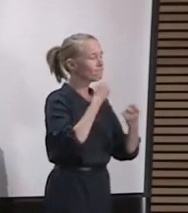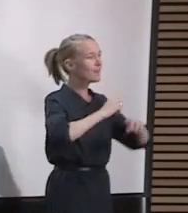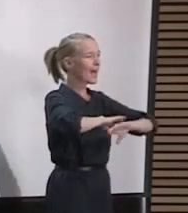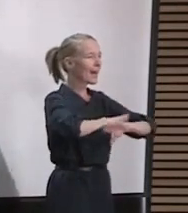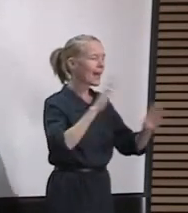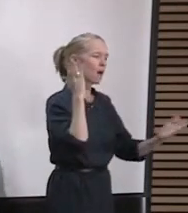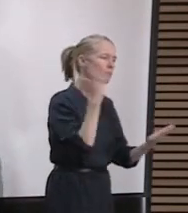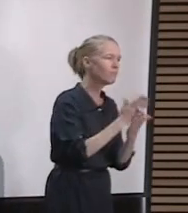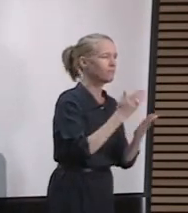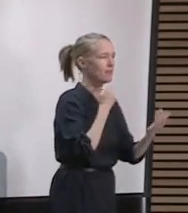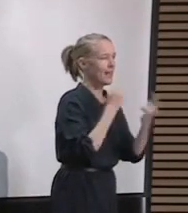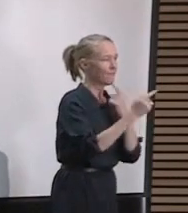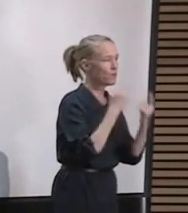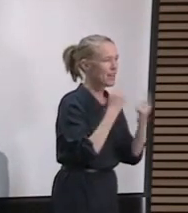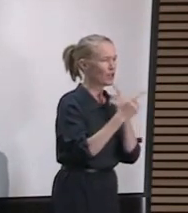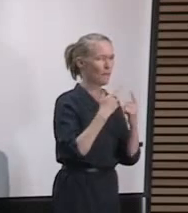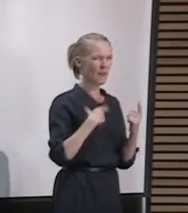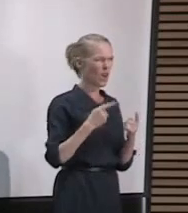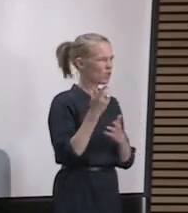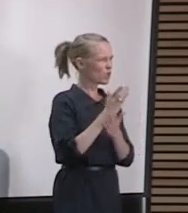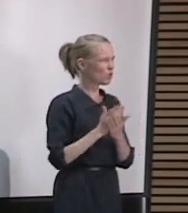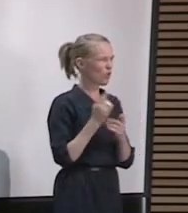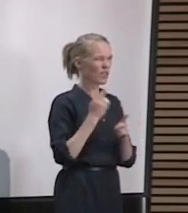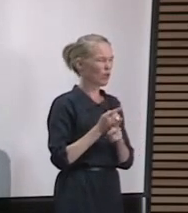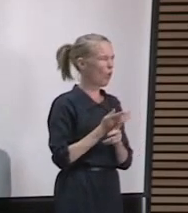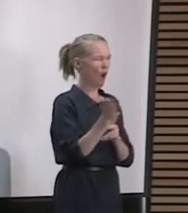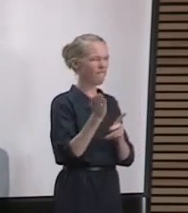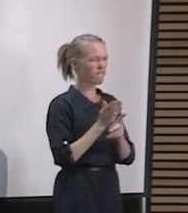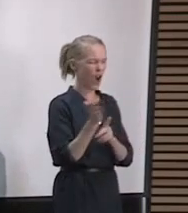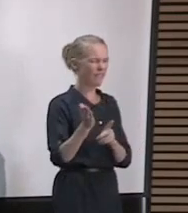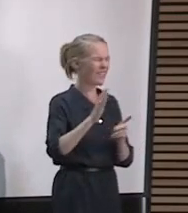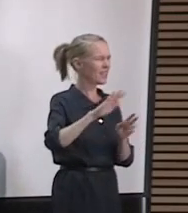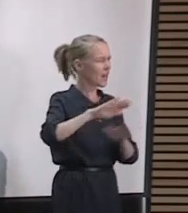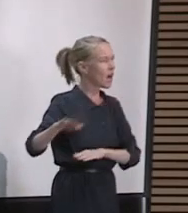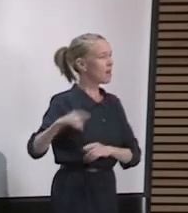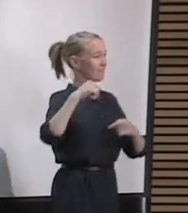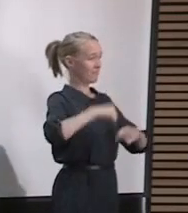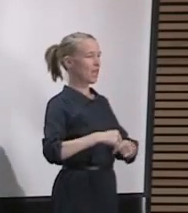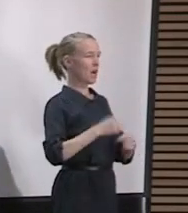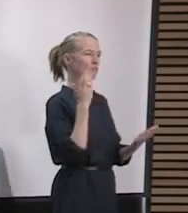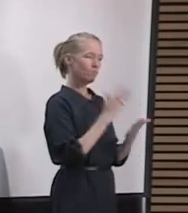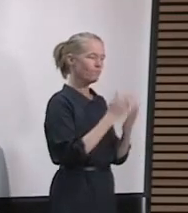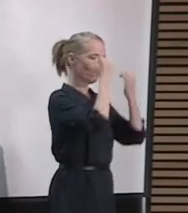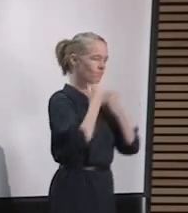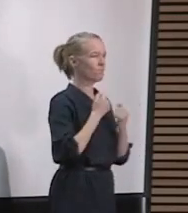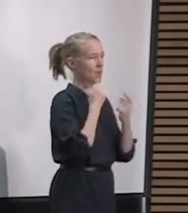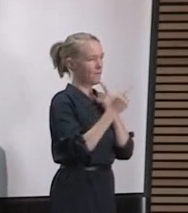information as possible. We're being as transparent as possible to try to counter what we see happening on some